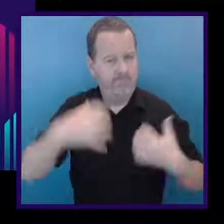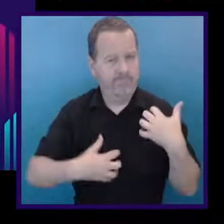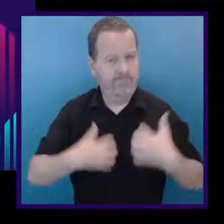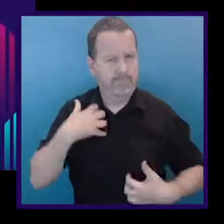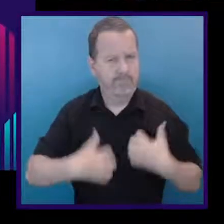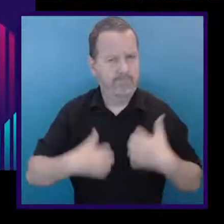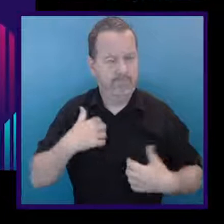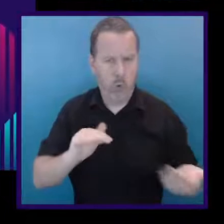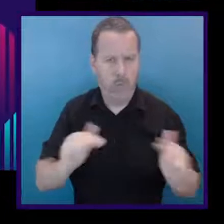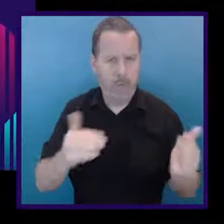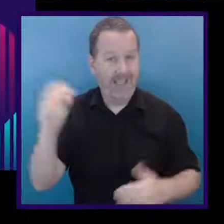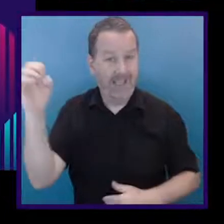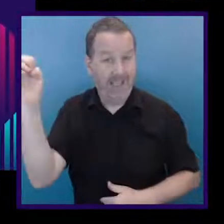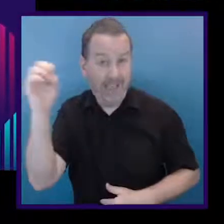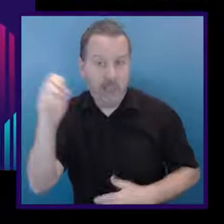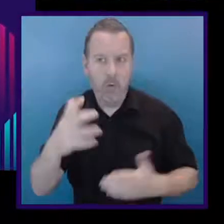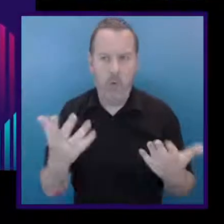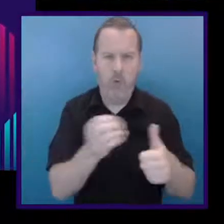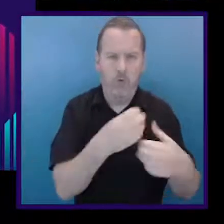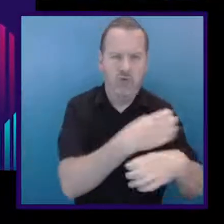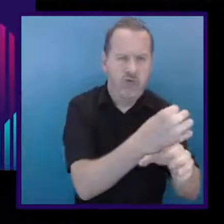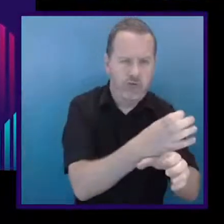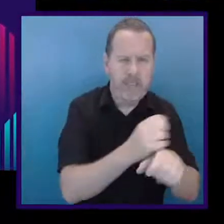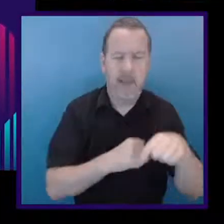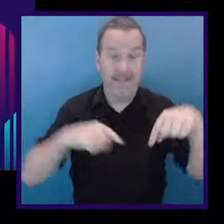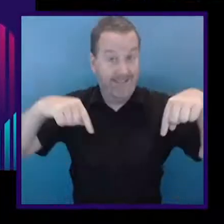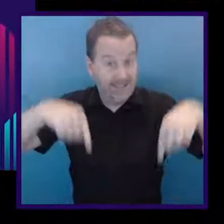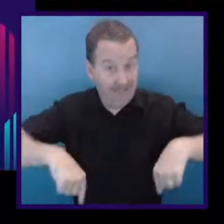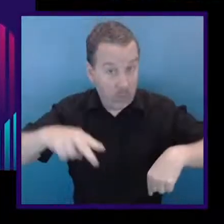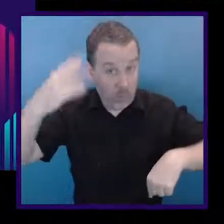in England, or in other jurisdictions, is that the fact that languages are not compulsory,